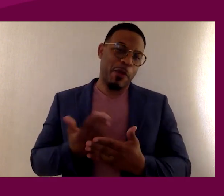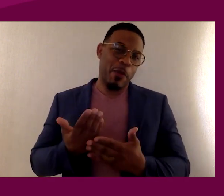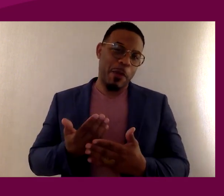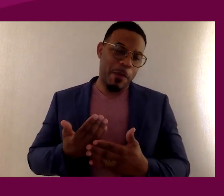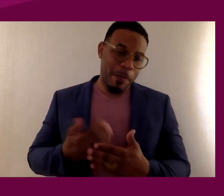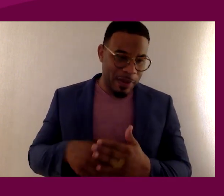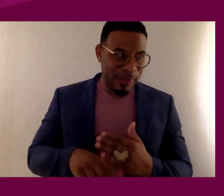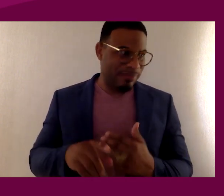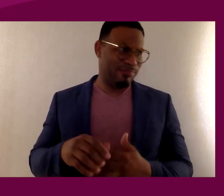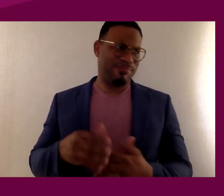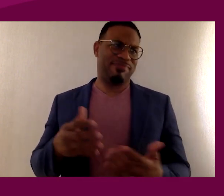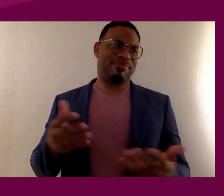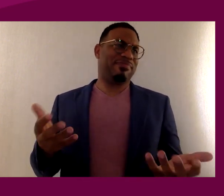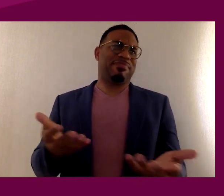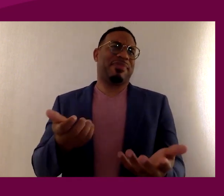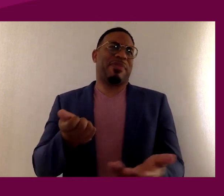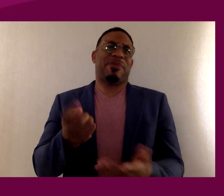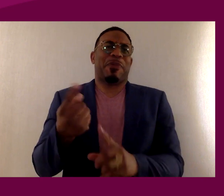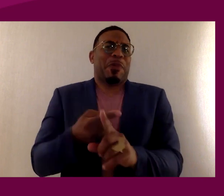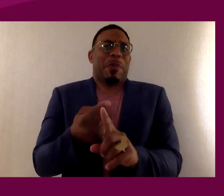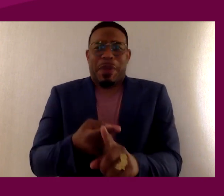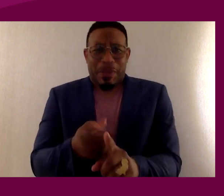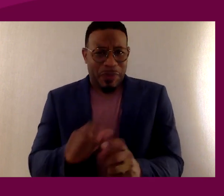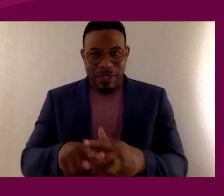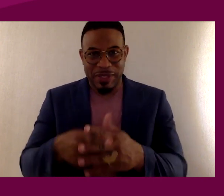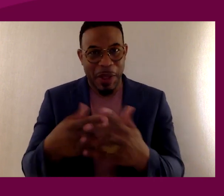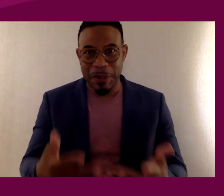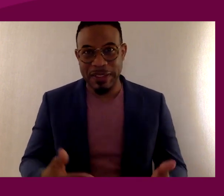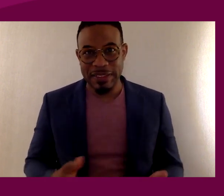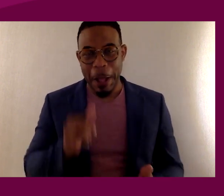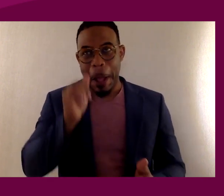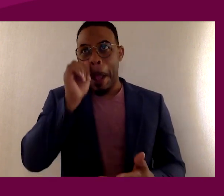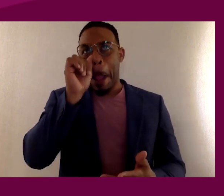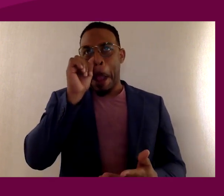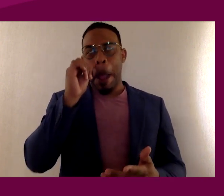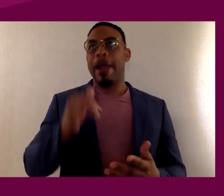President Carter, who was new in office, he had only been in office for a few months when this